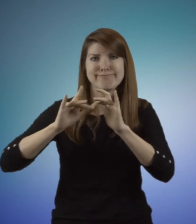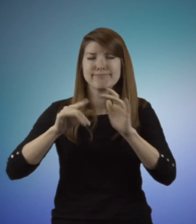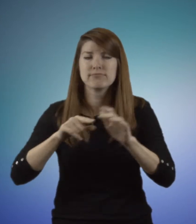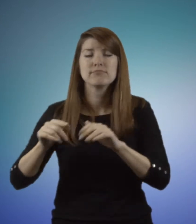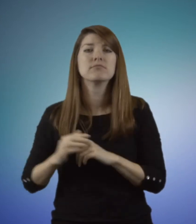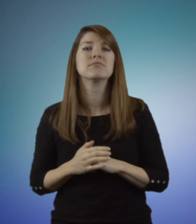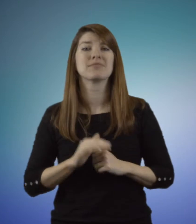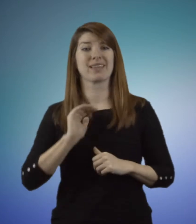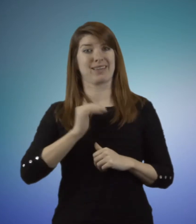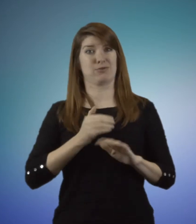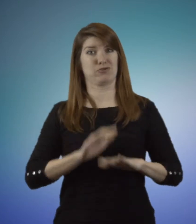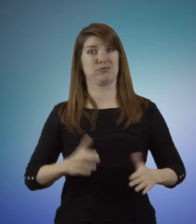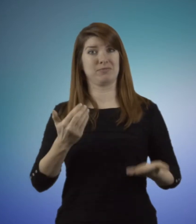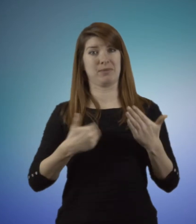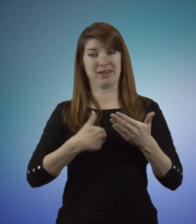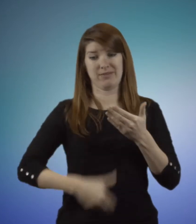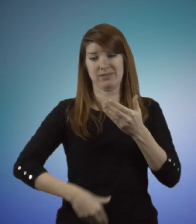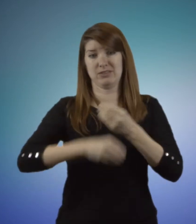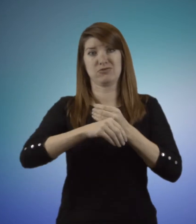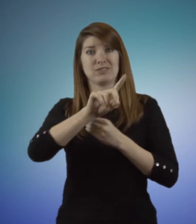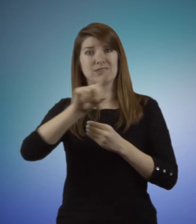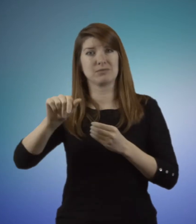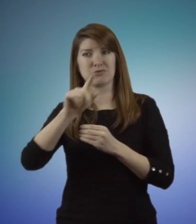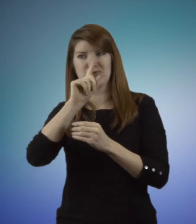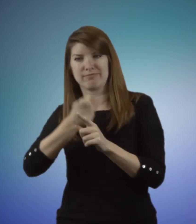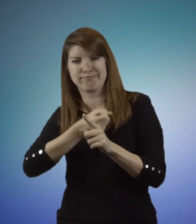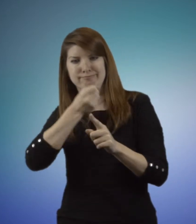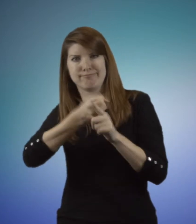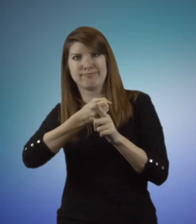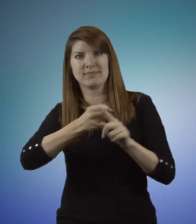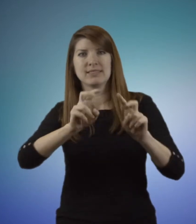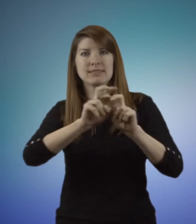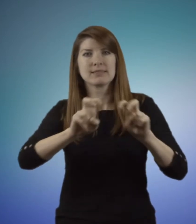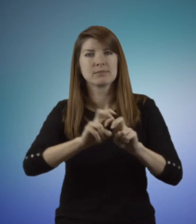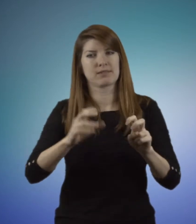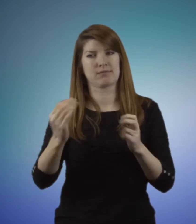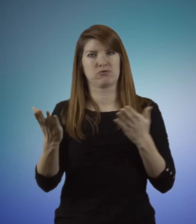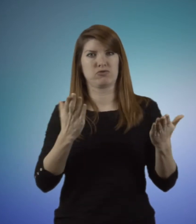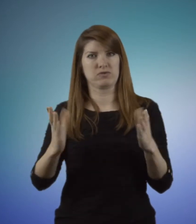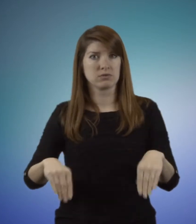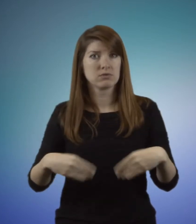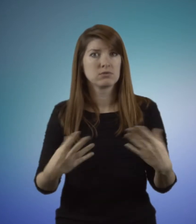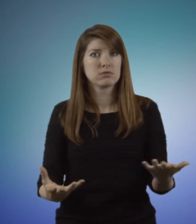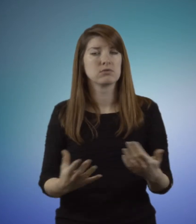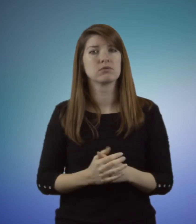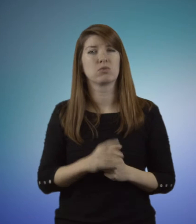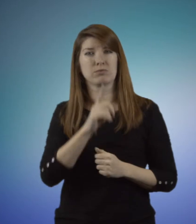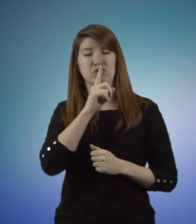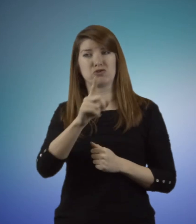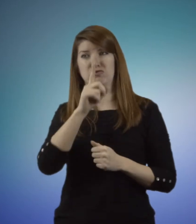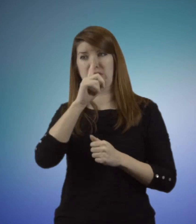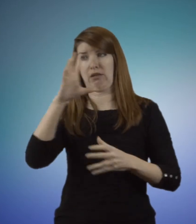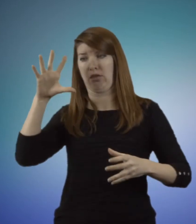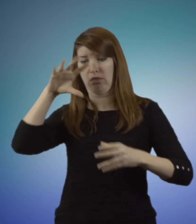Some of our children may have additional disabilities that really impact the assessment and the services that are being delivered.